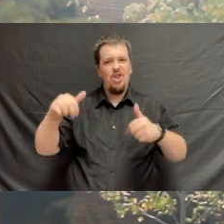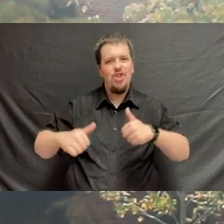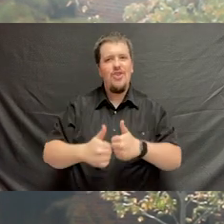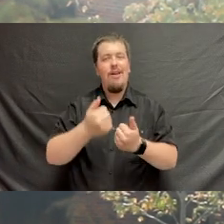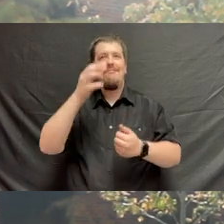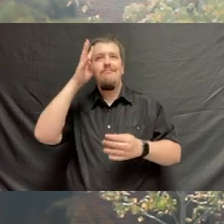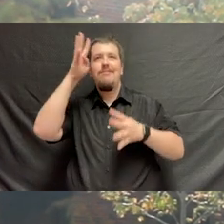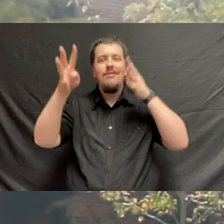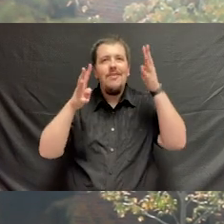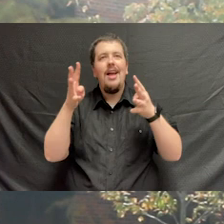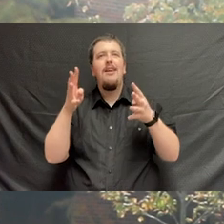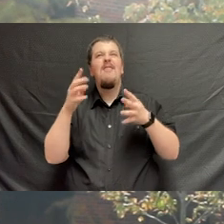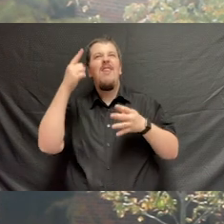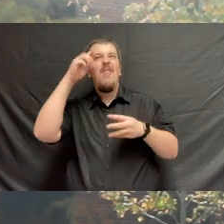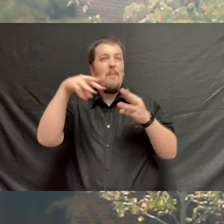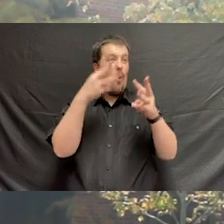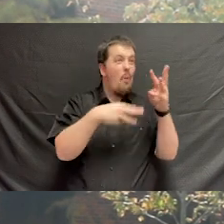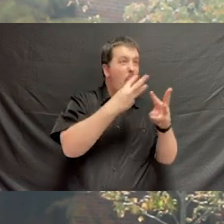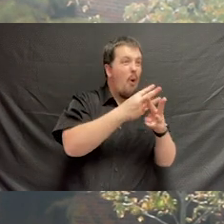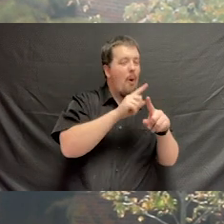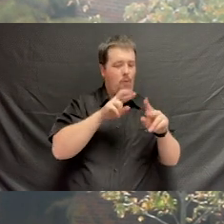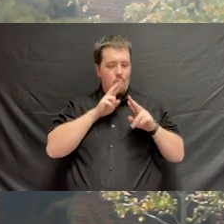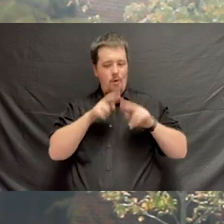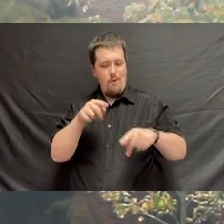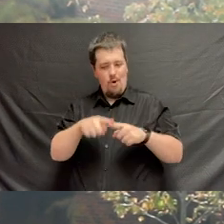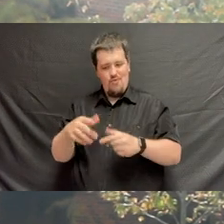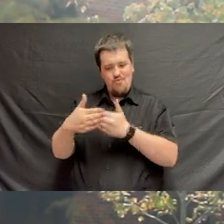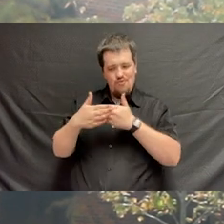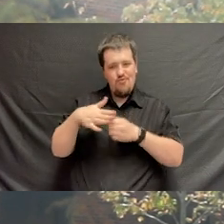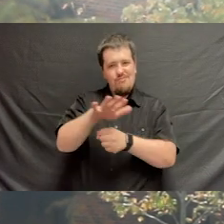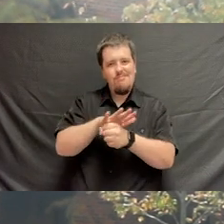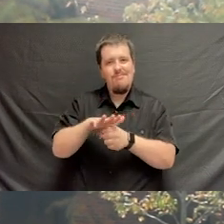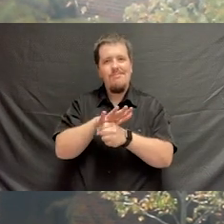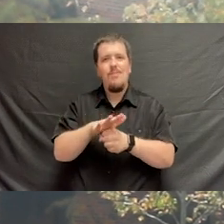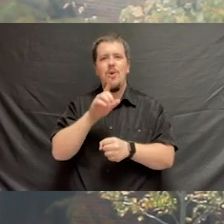you've been challenged to innovate, to think globally, but to respond locally, remember to always